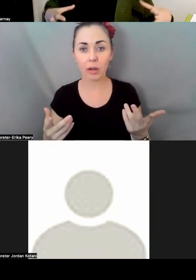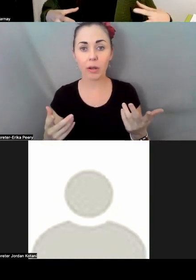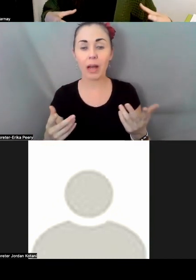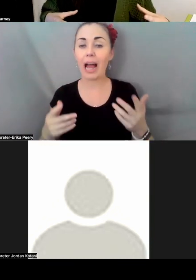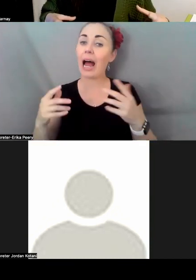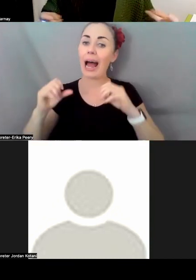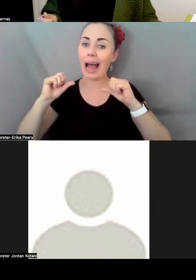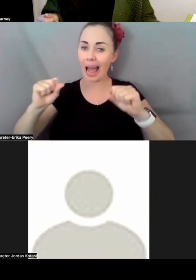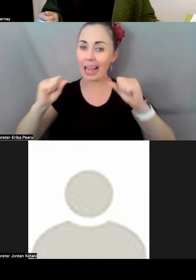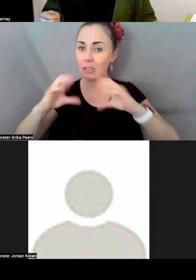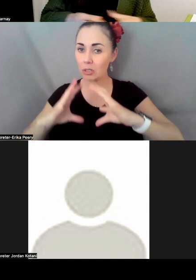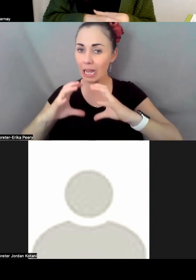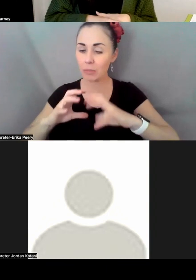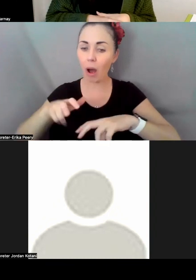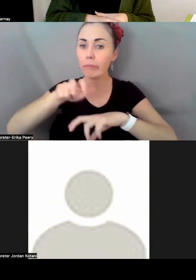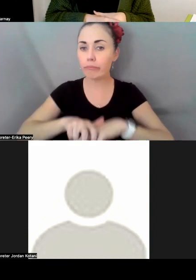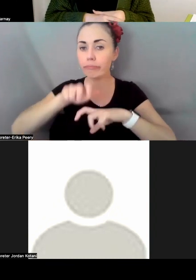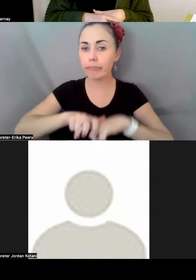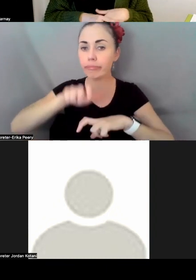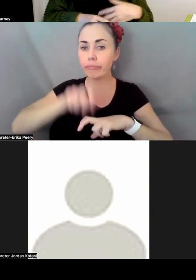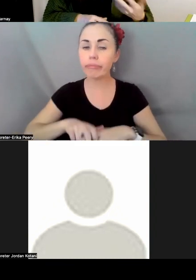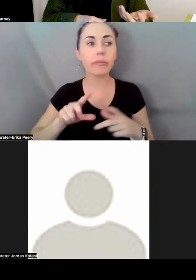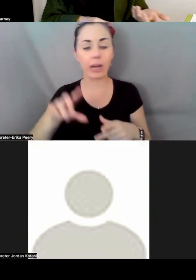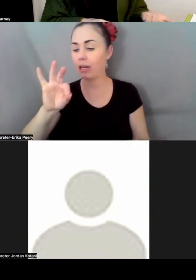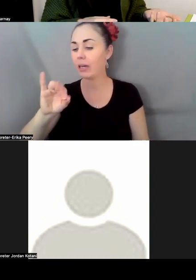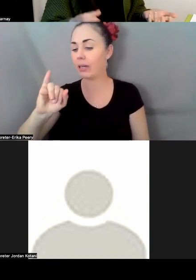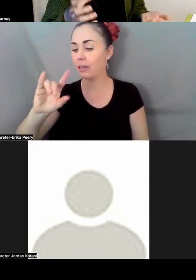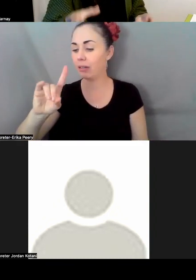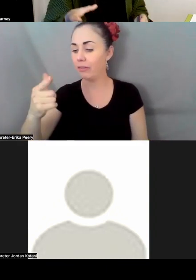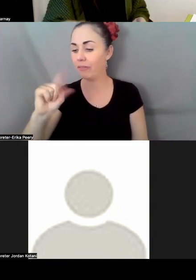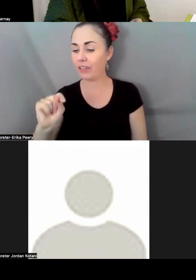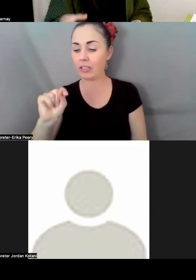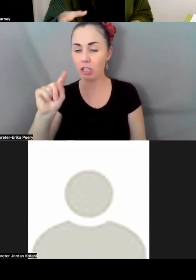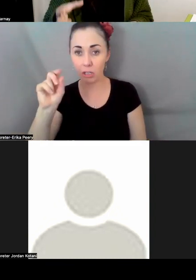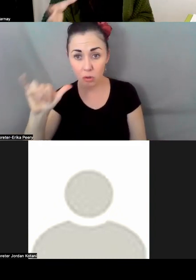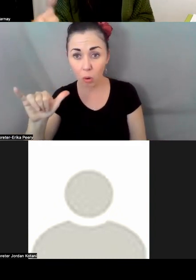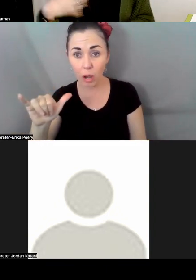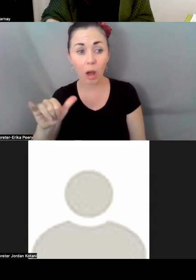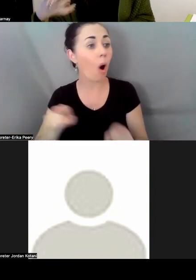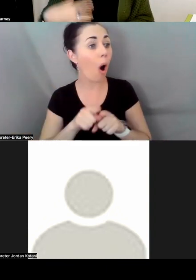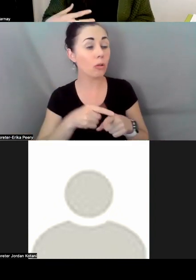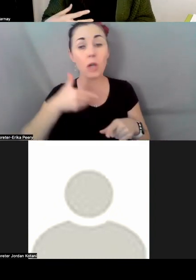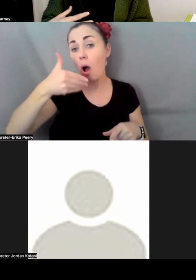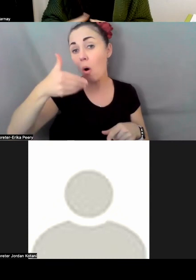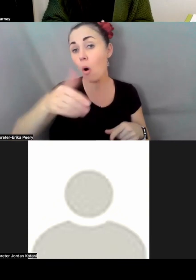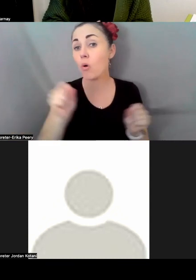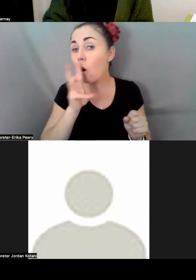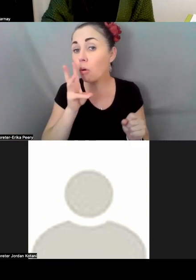balls, fidget toys. Even providing like regular sips cold water can help with proprioception.